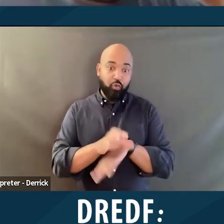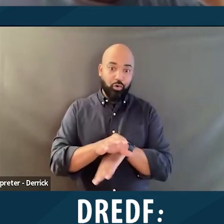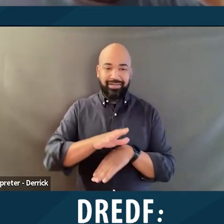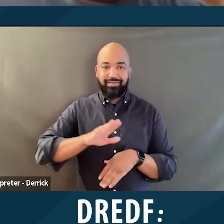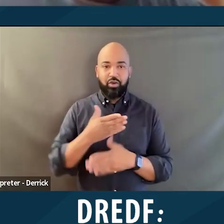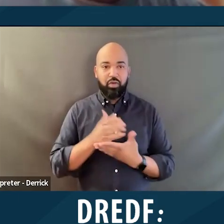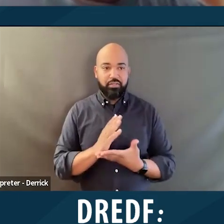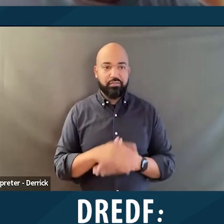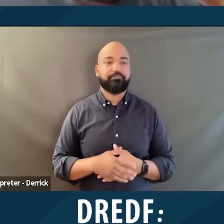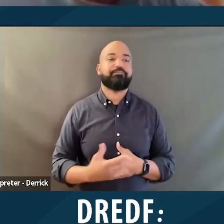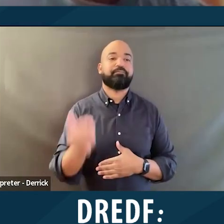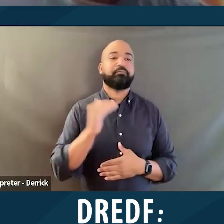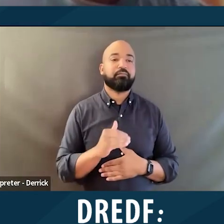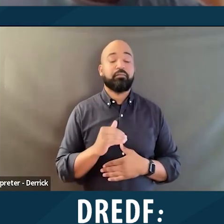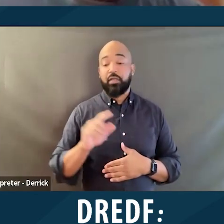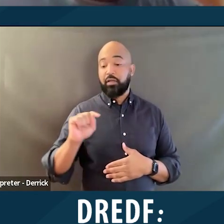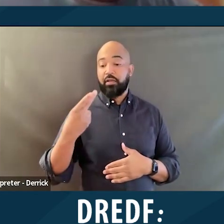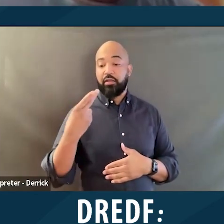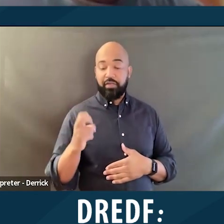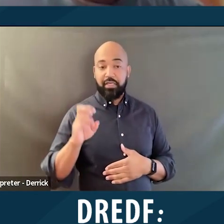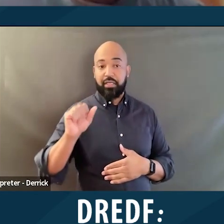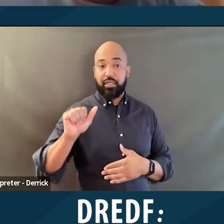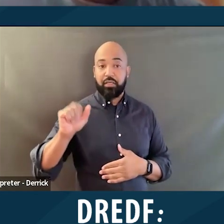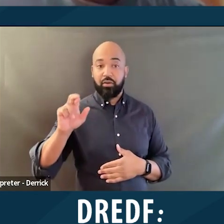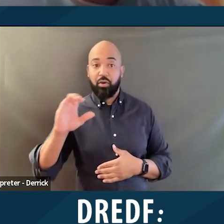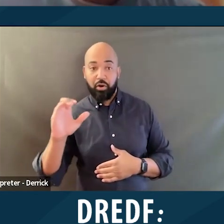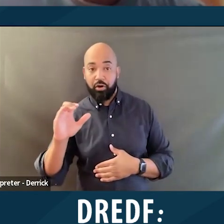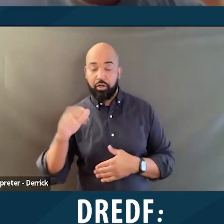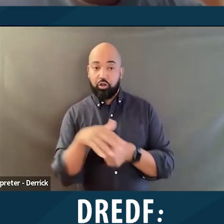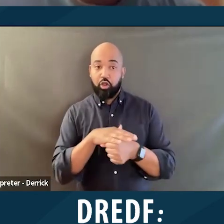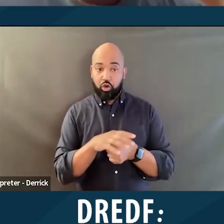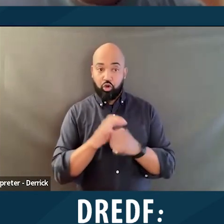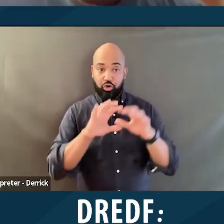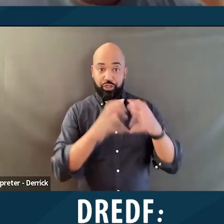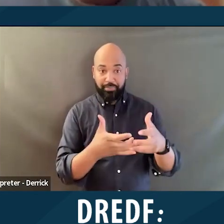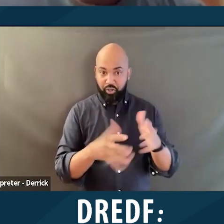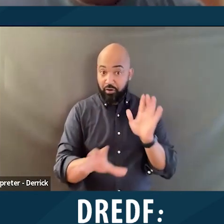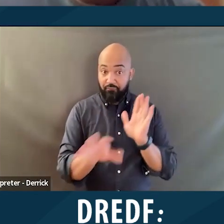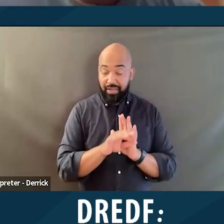Find a local chapter of The Arc. It looks like The Arc,